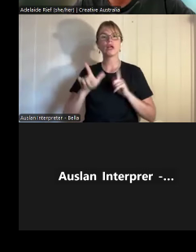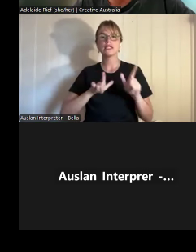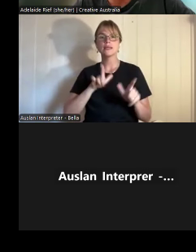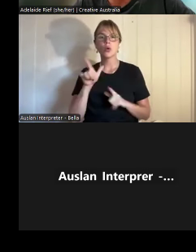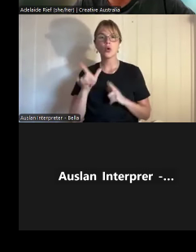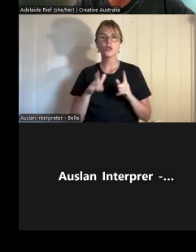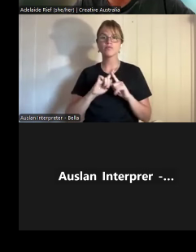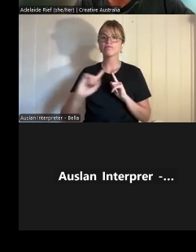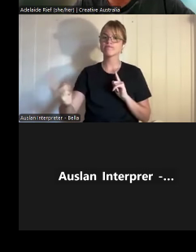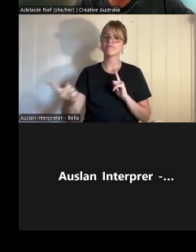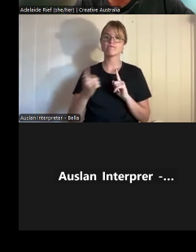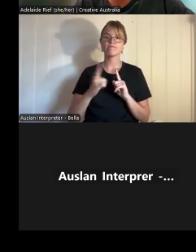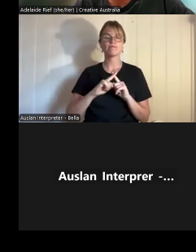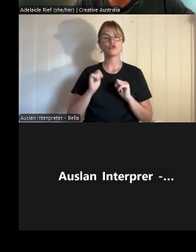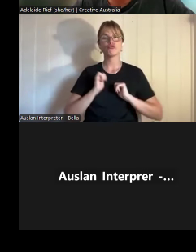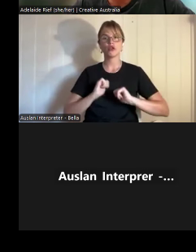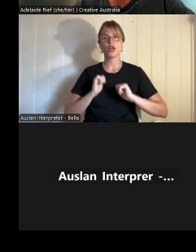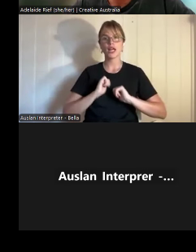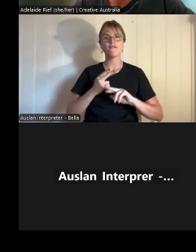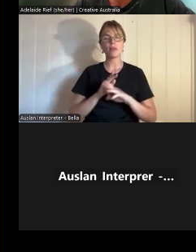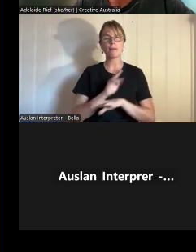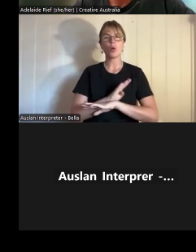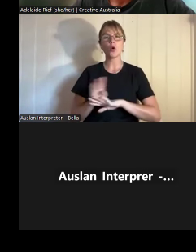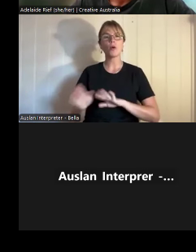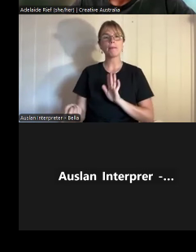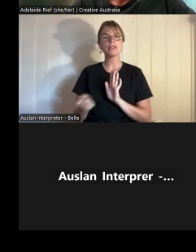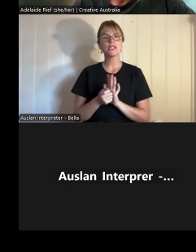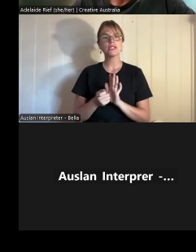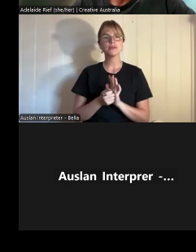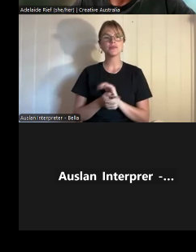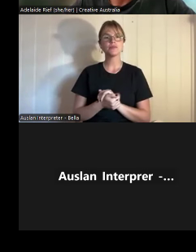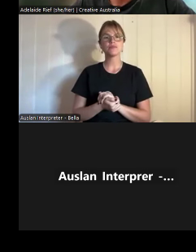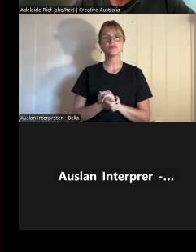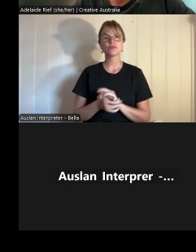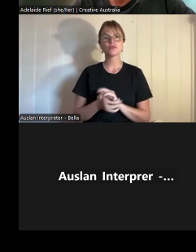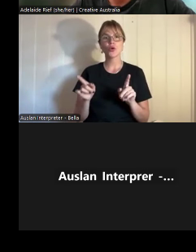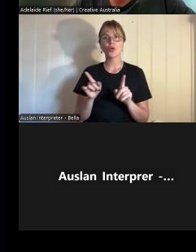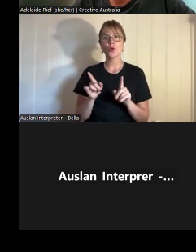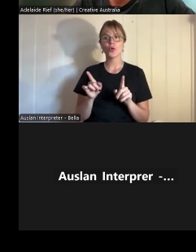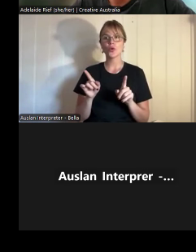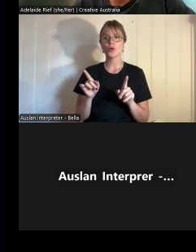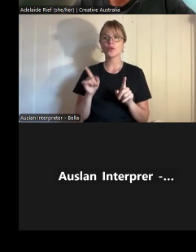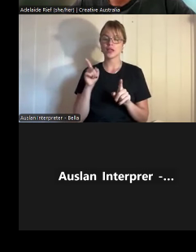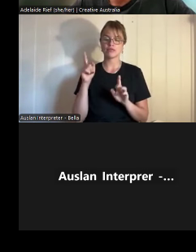to and from training for your Board members. And that's acknowledging that many Board members are